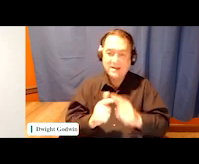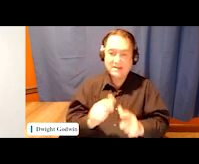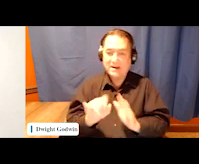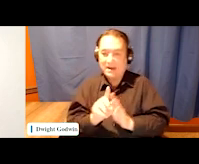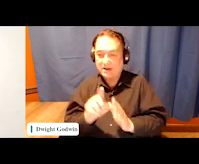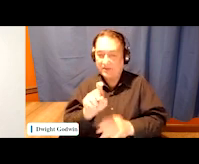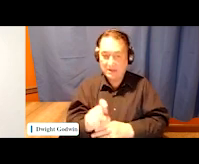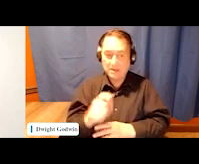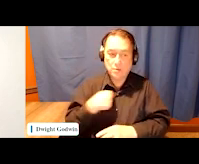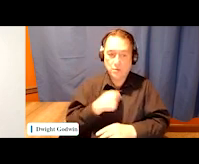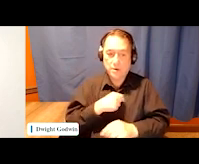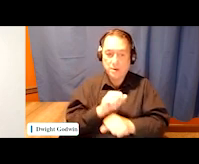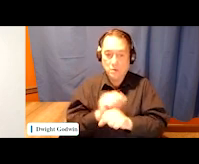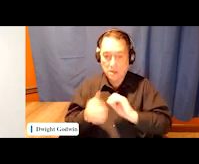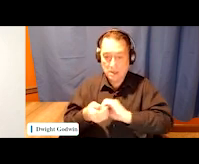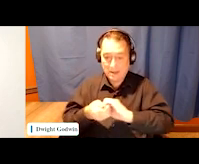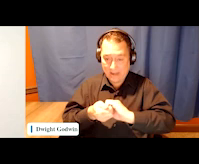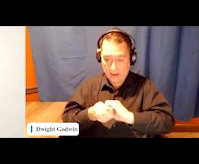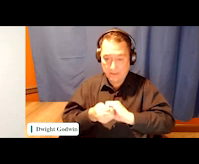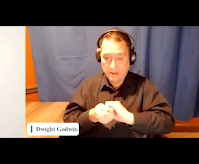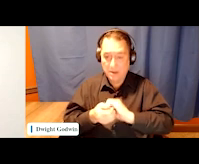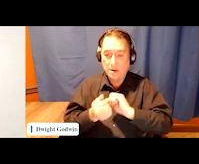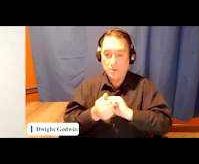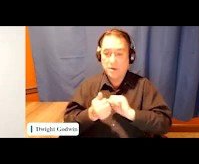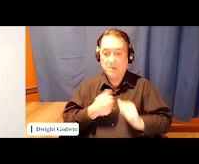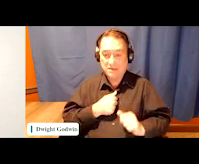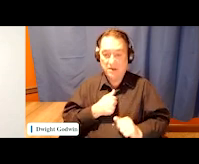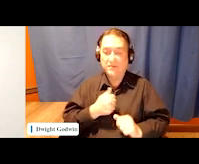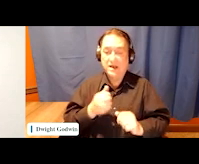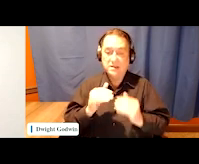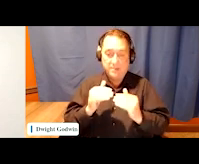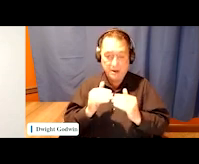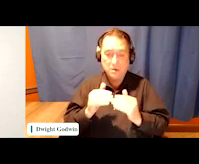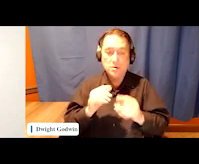and we work collaboratively with myself, the peer, to provide immediate safety planning on scene.